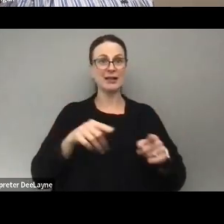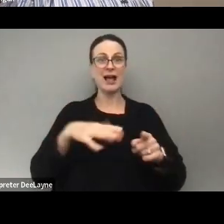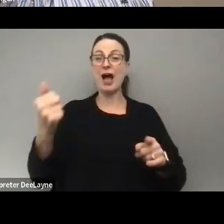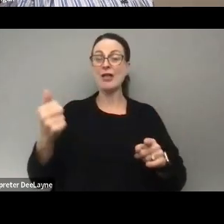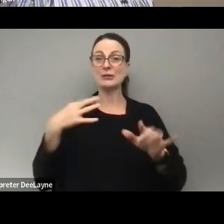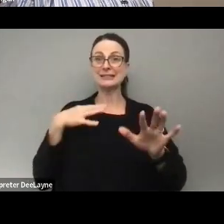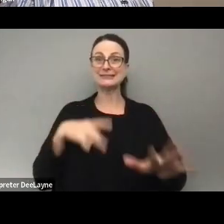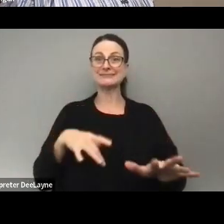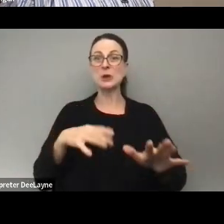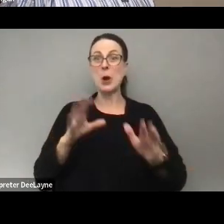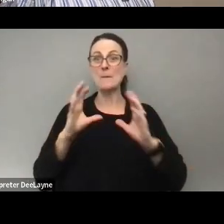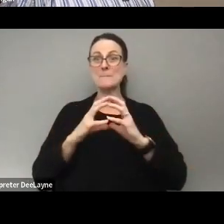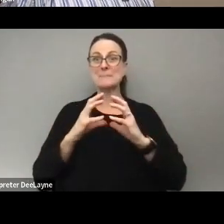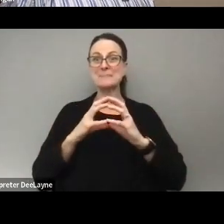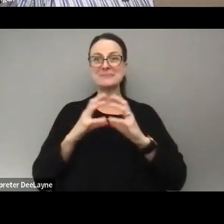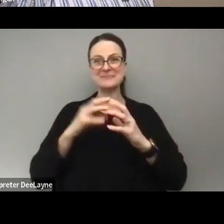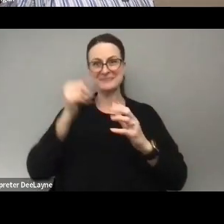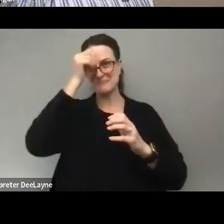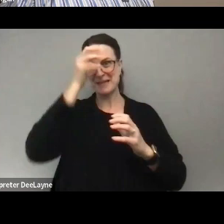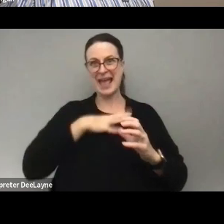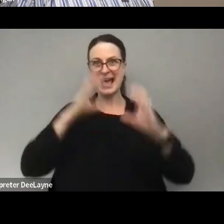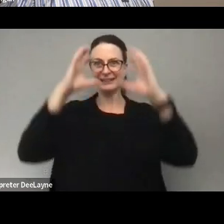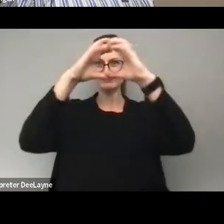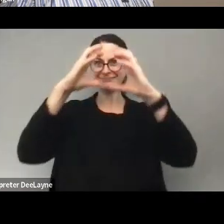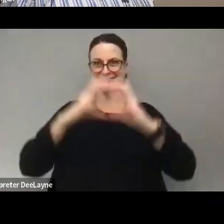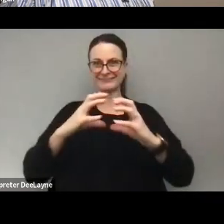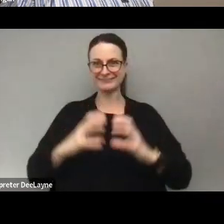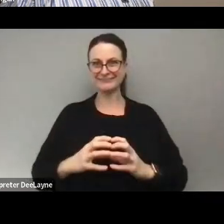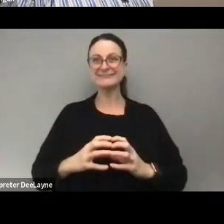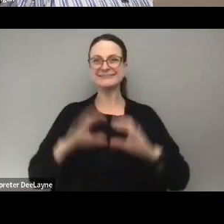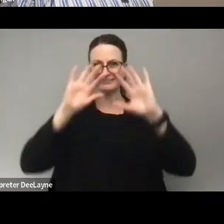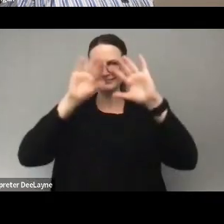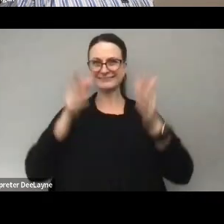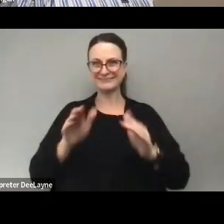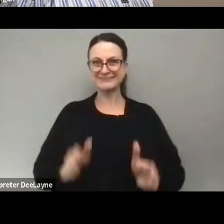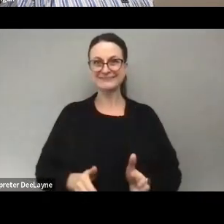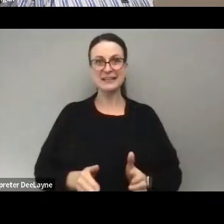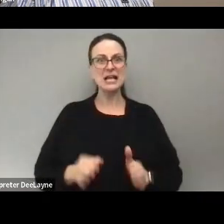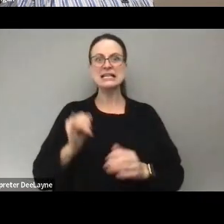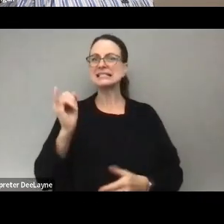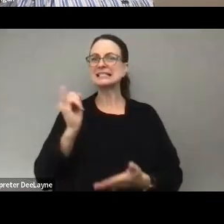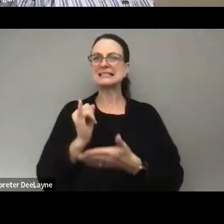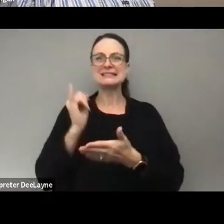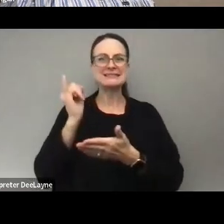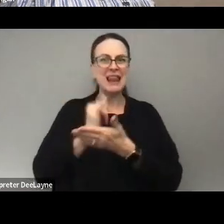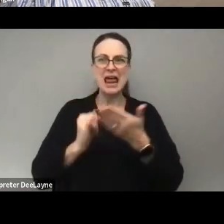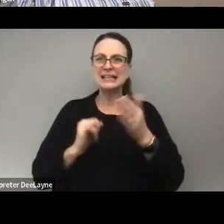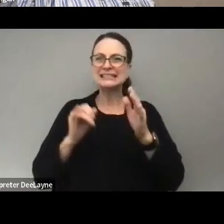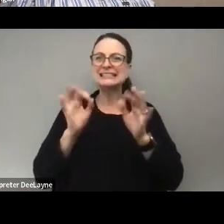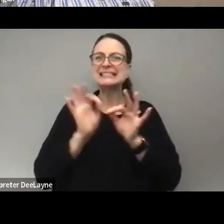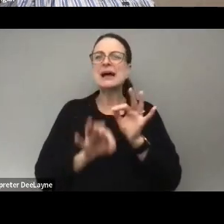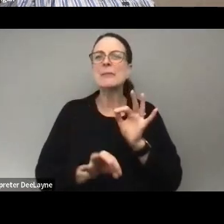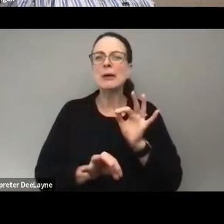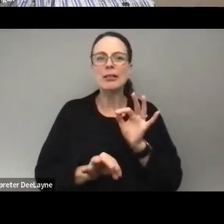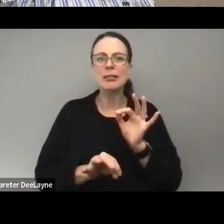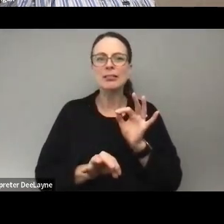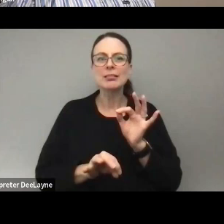If you notice that there's simple steps, simple lines that just need to be drawn in order for a snowman to be constructed.